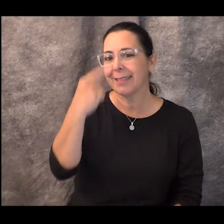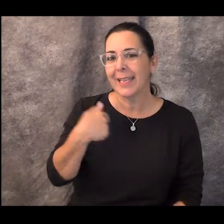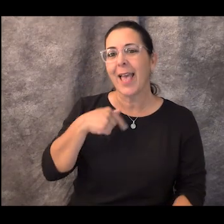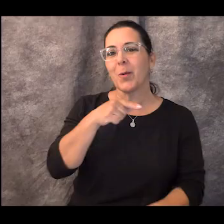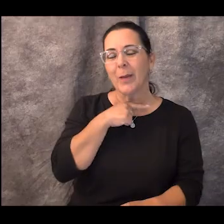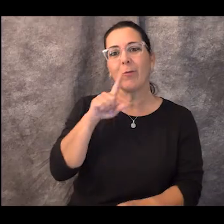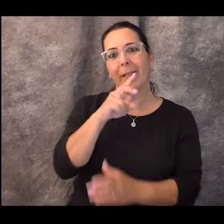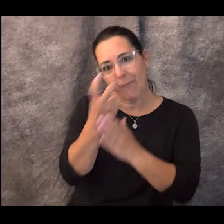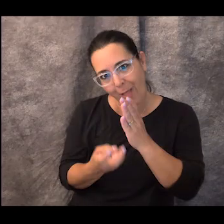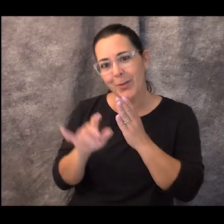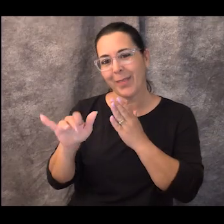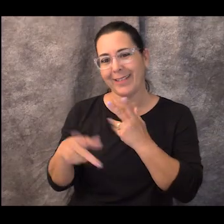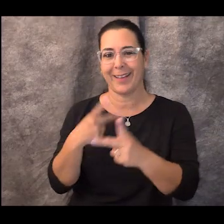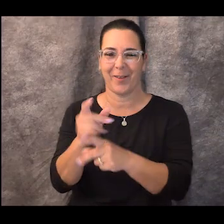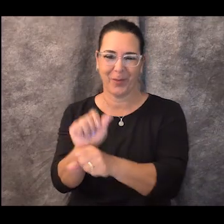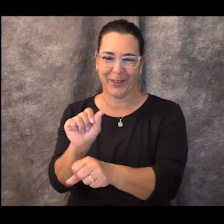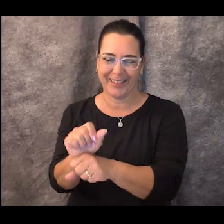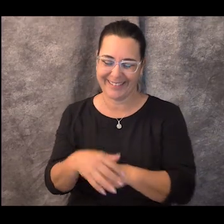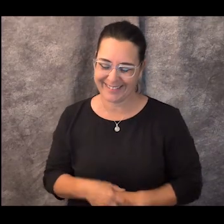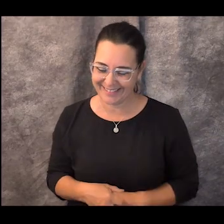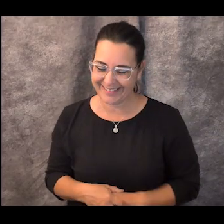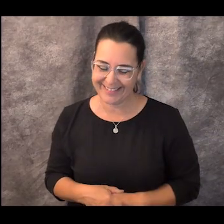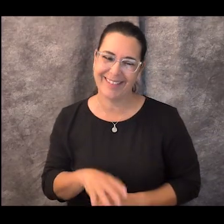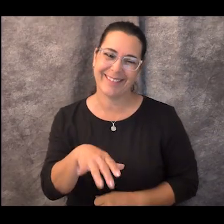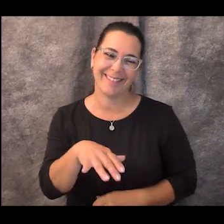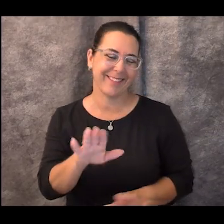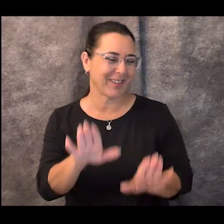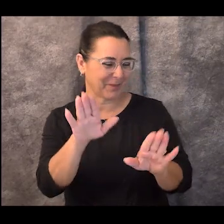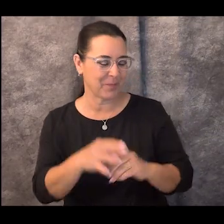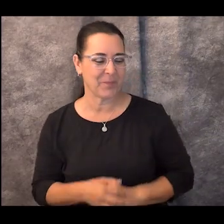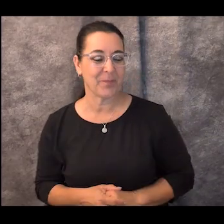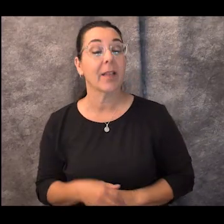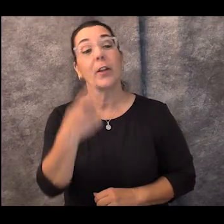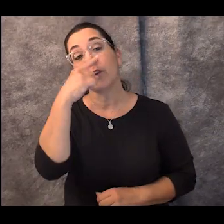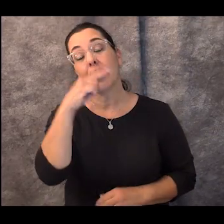Well, can you tell folks a little bit about your role